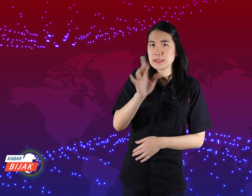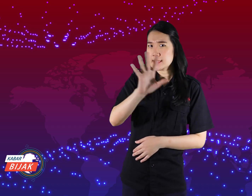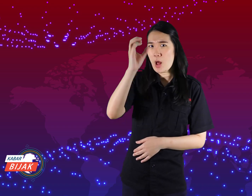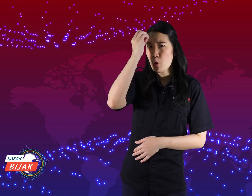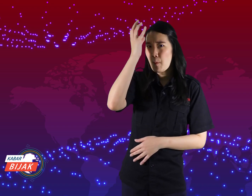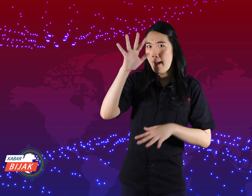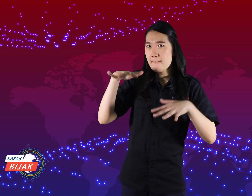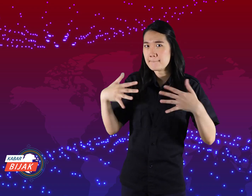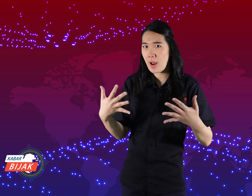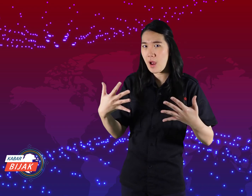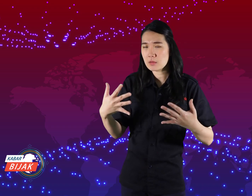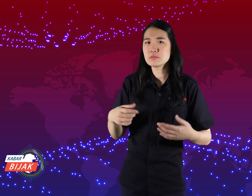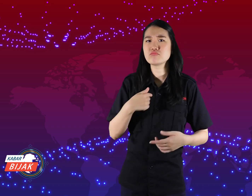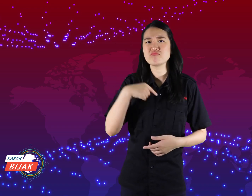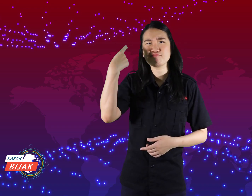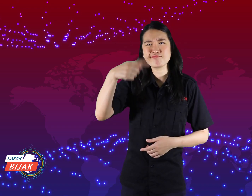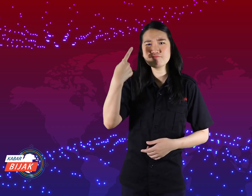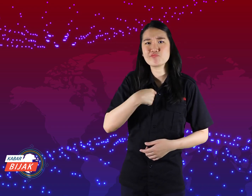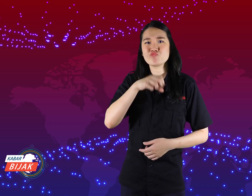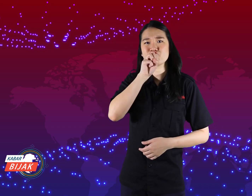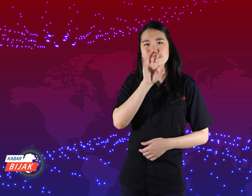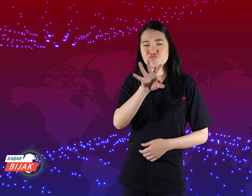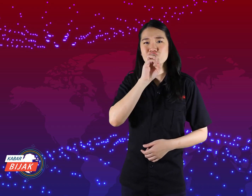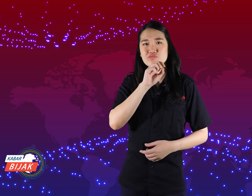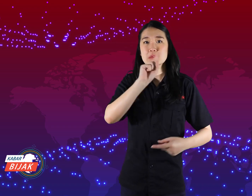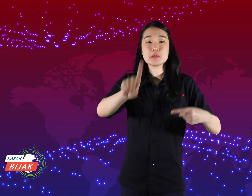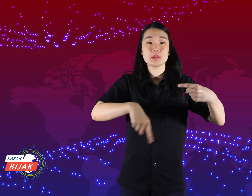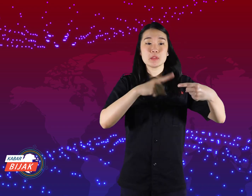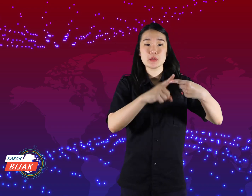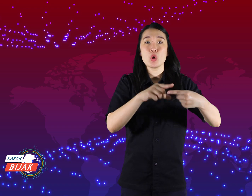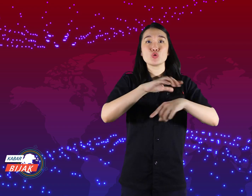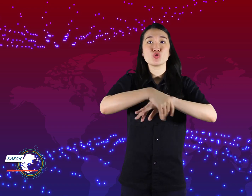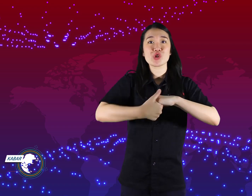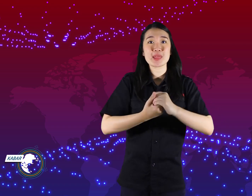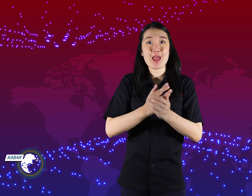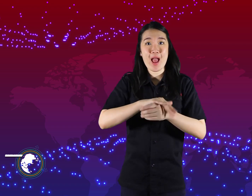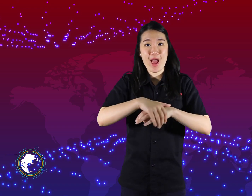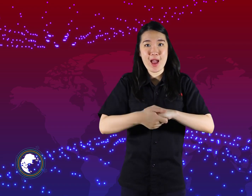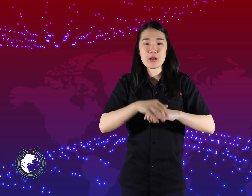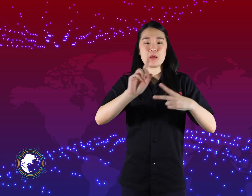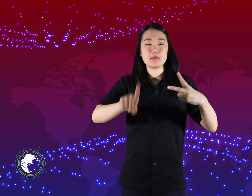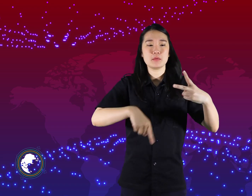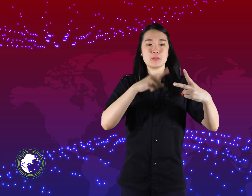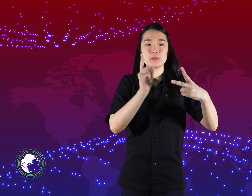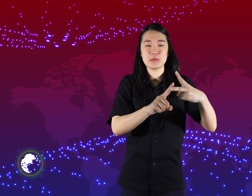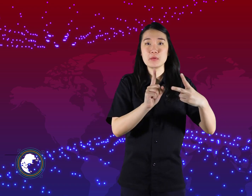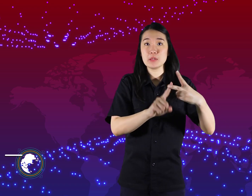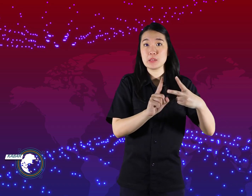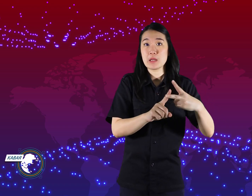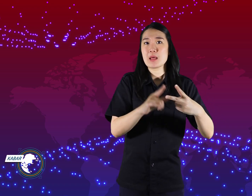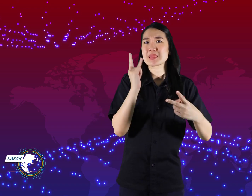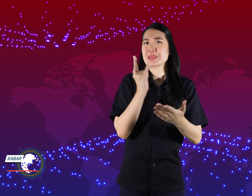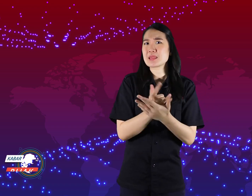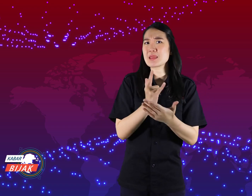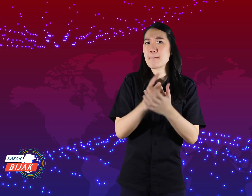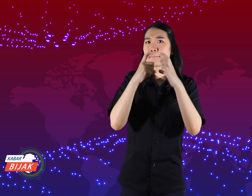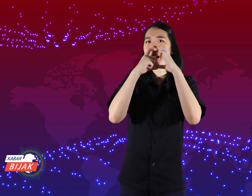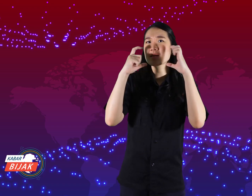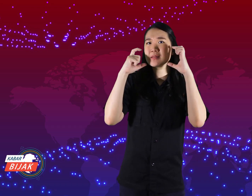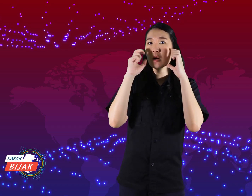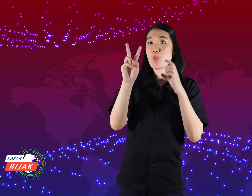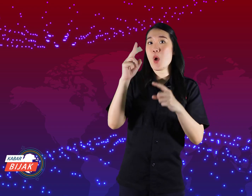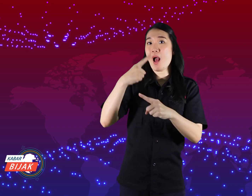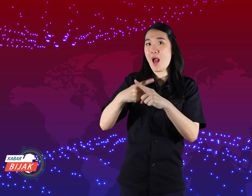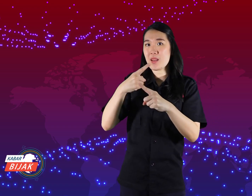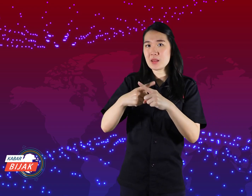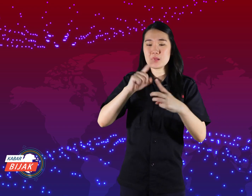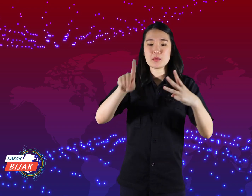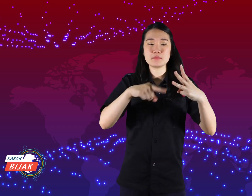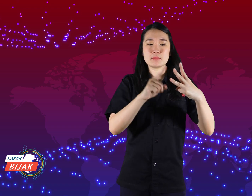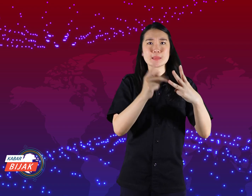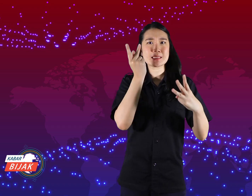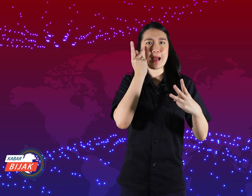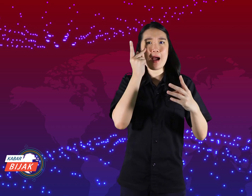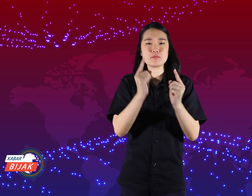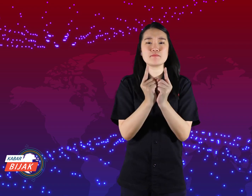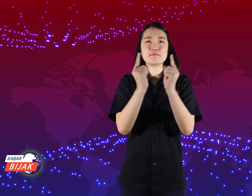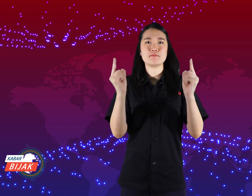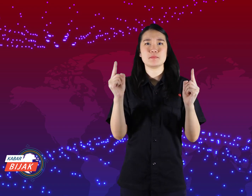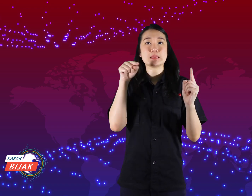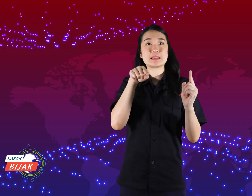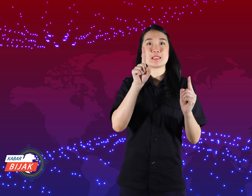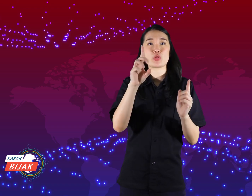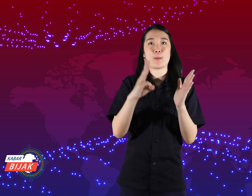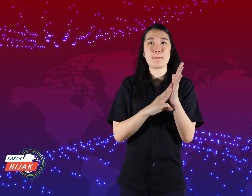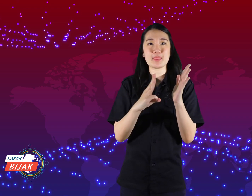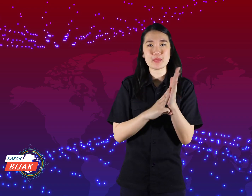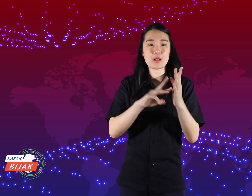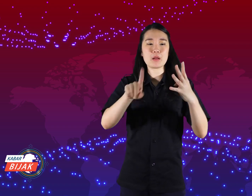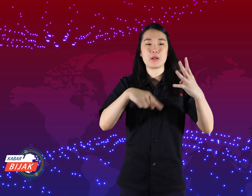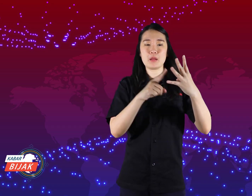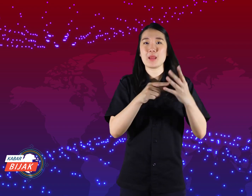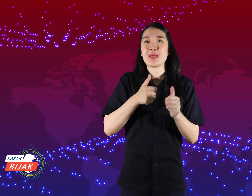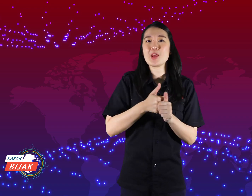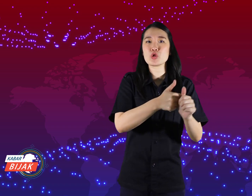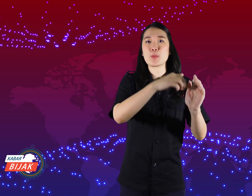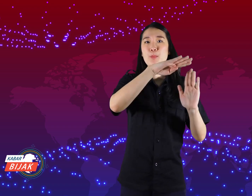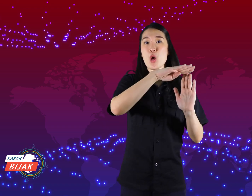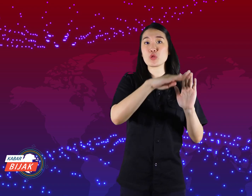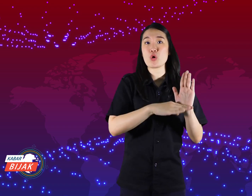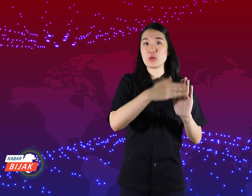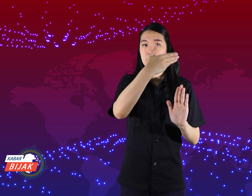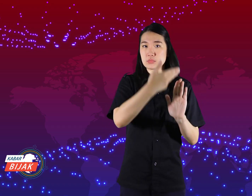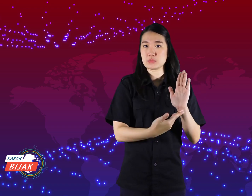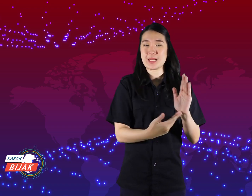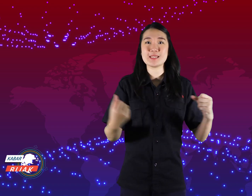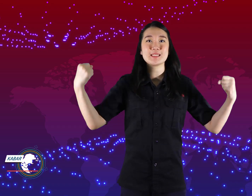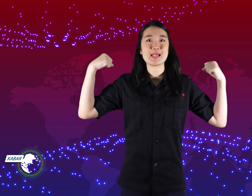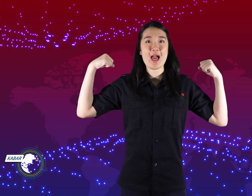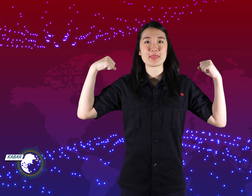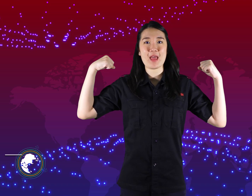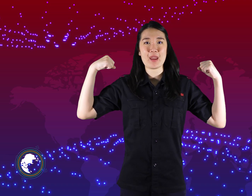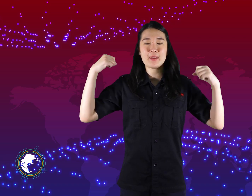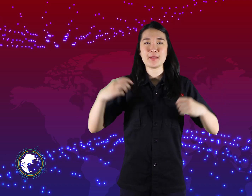Don't forget to wash your hands, keep wearing a double mask, keep a distance of 1 m, obey health protocols.